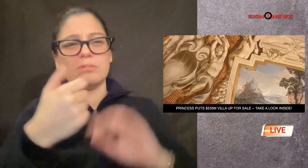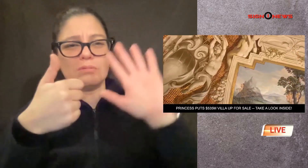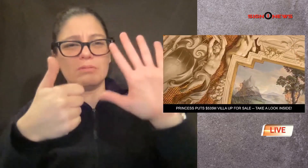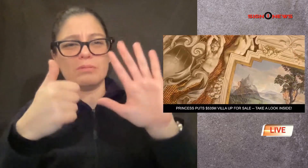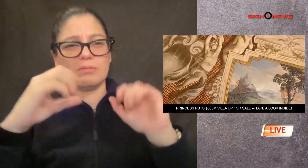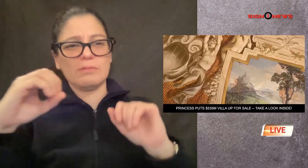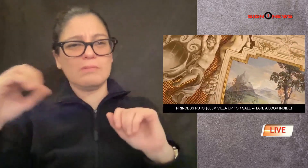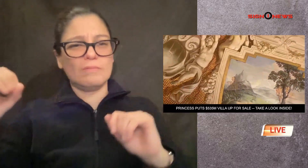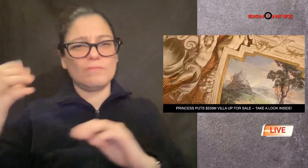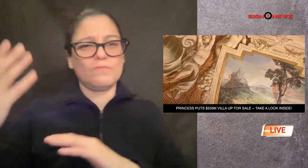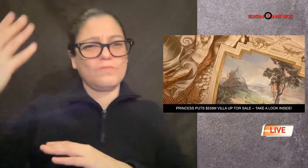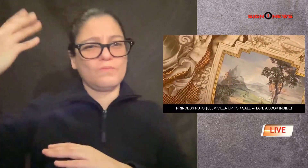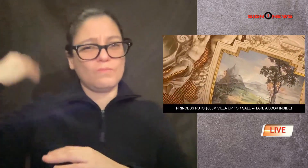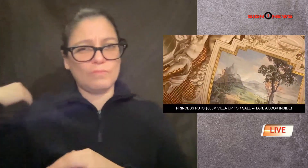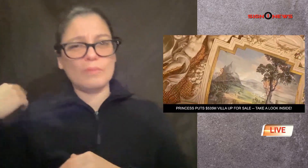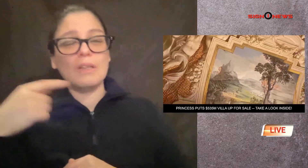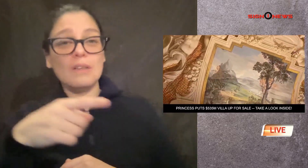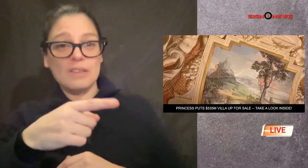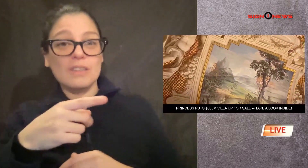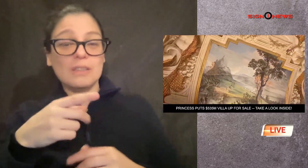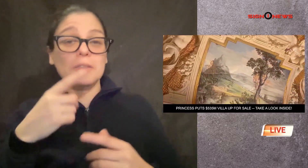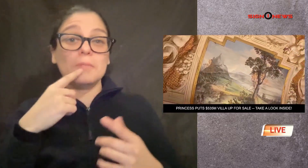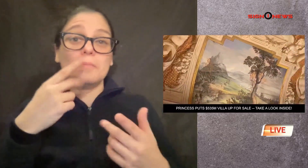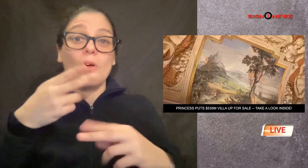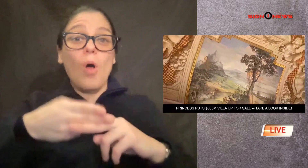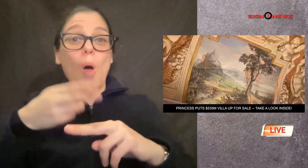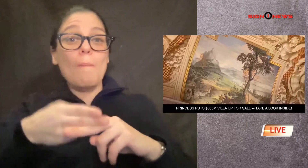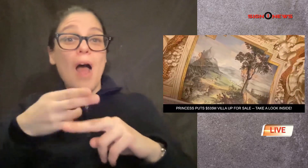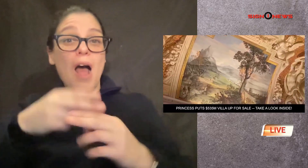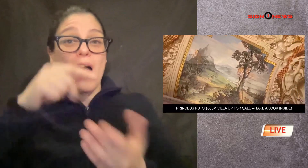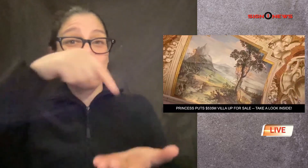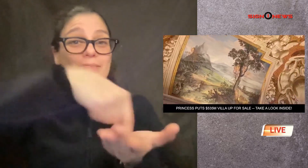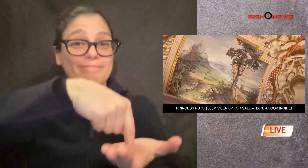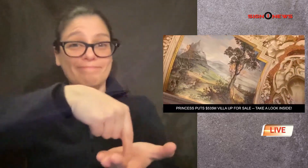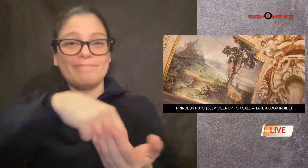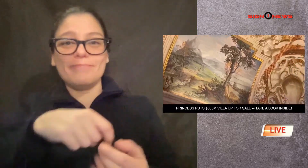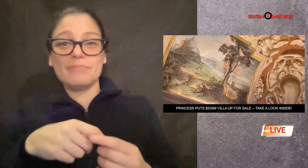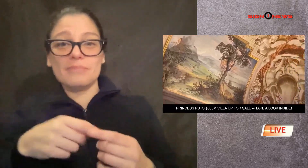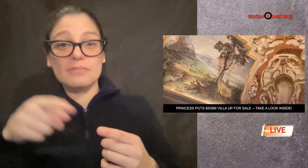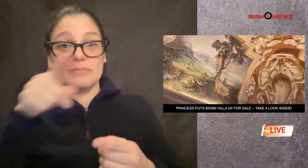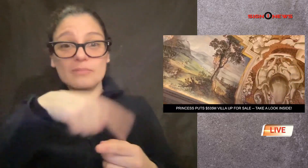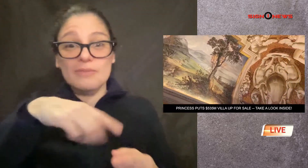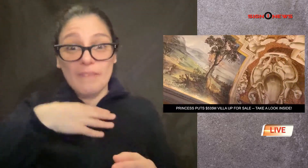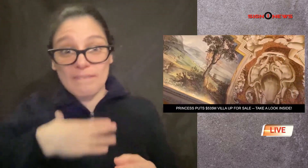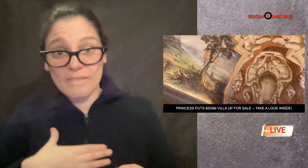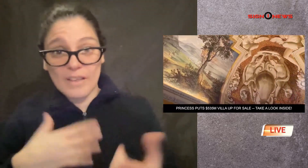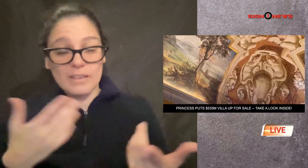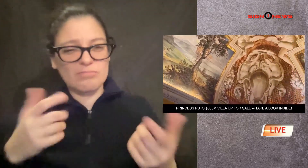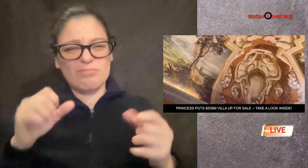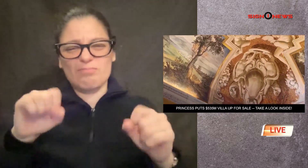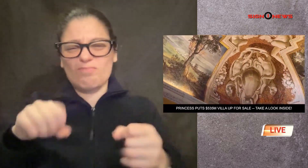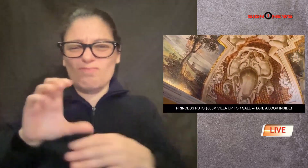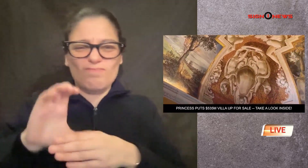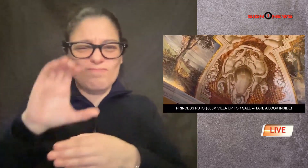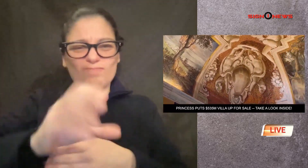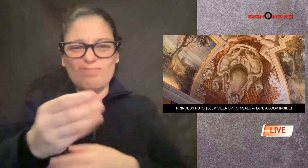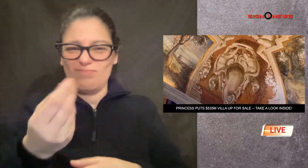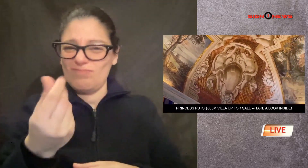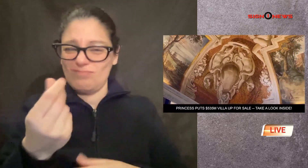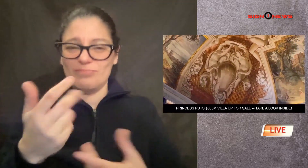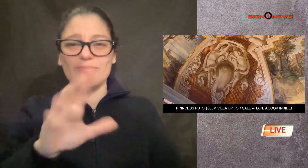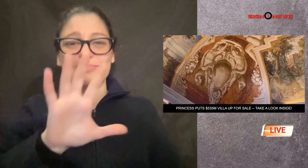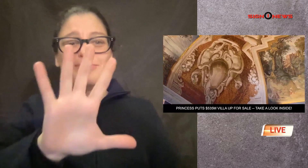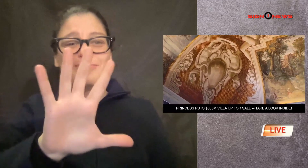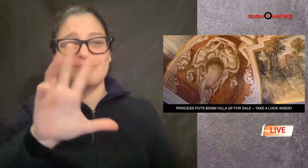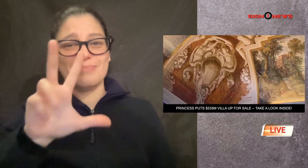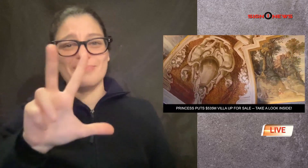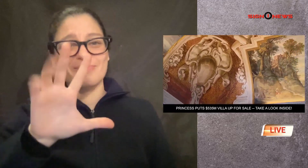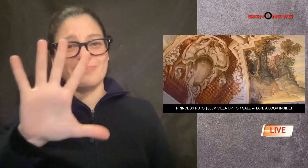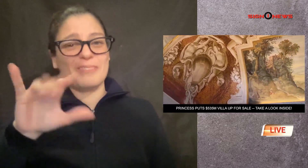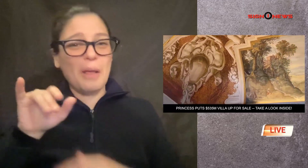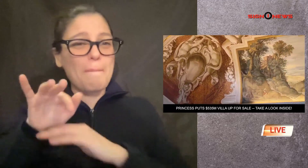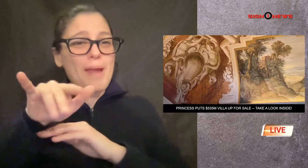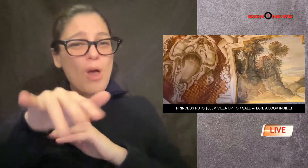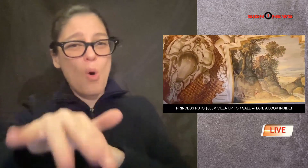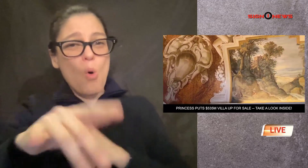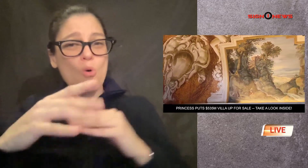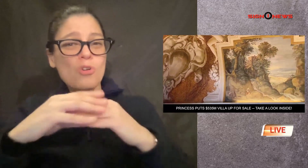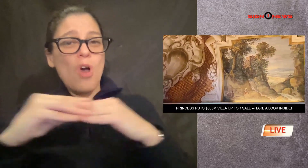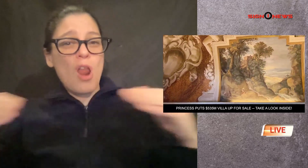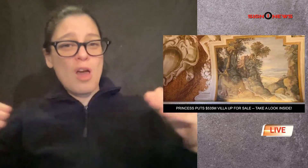a 16th century Italian Villa is up for grabs in Rome and all you need is about $535 million